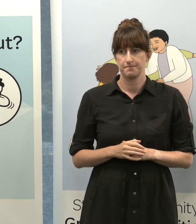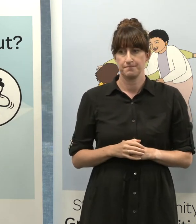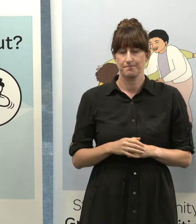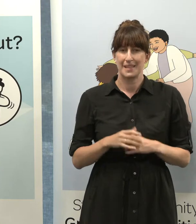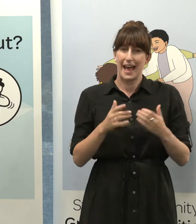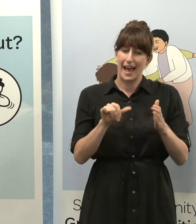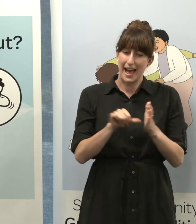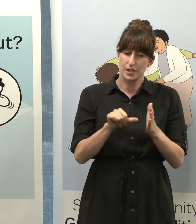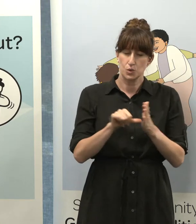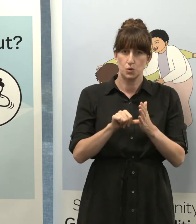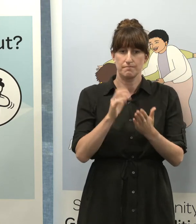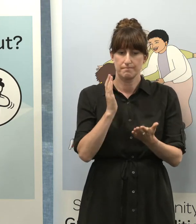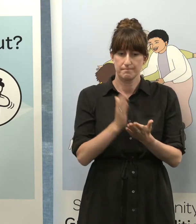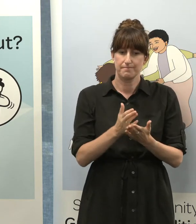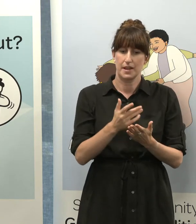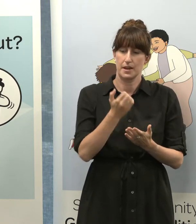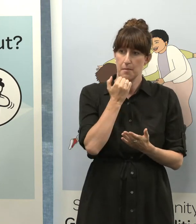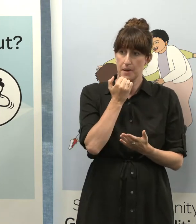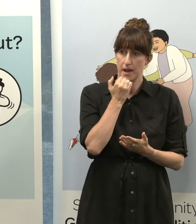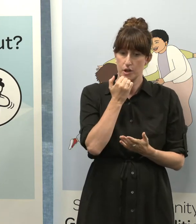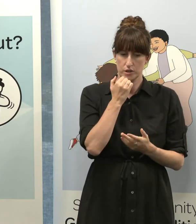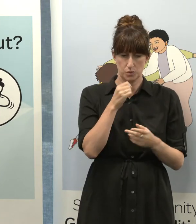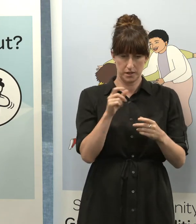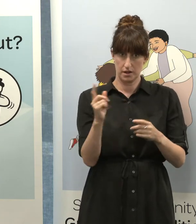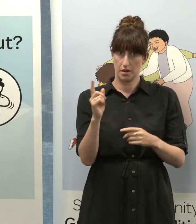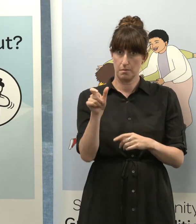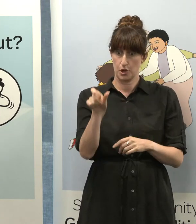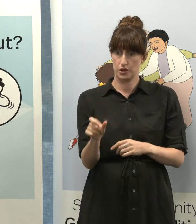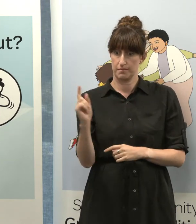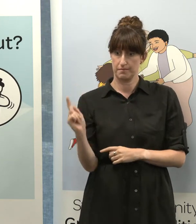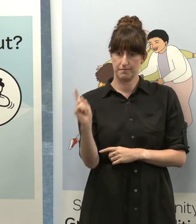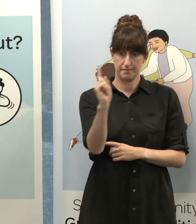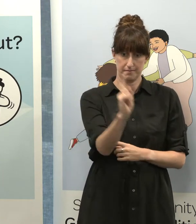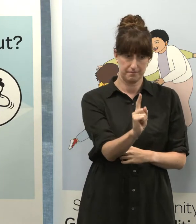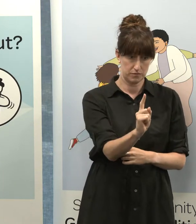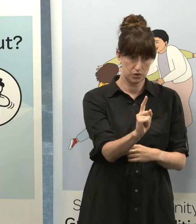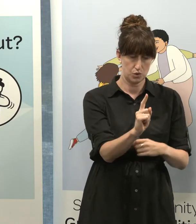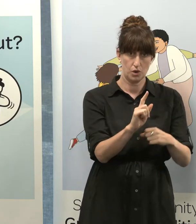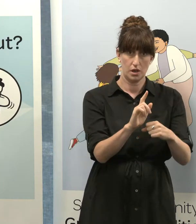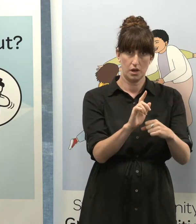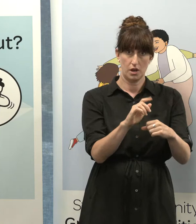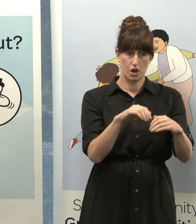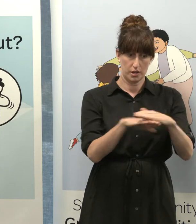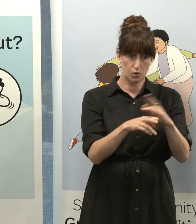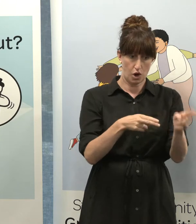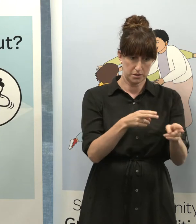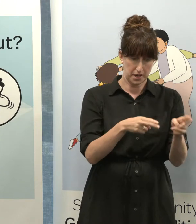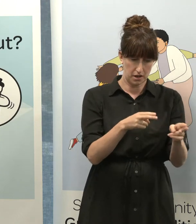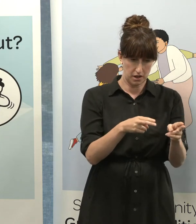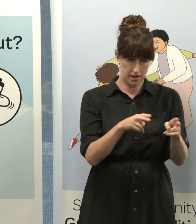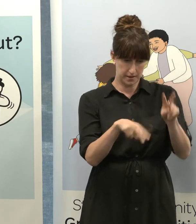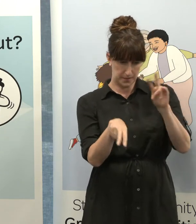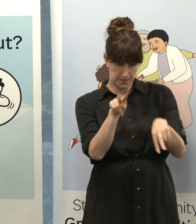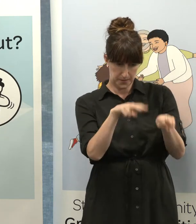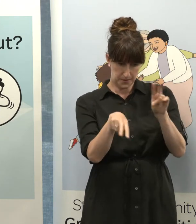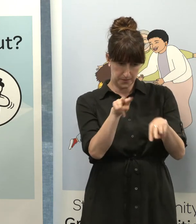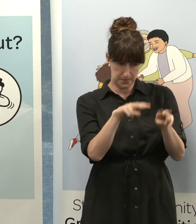rather than illnesses? >> The vast majority and it is hard for us to put it on that because the diagnosis, the